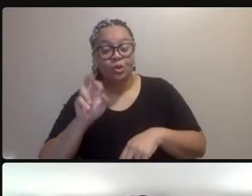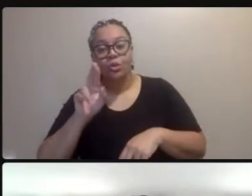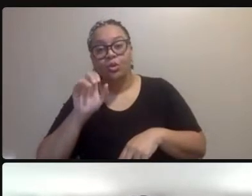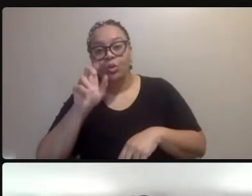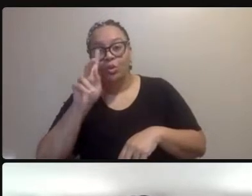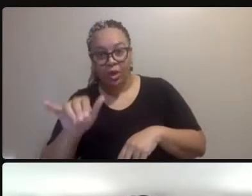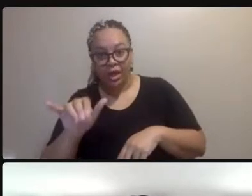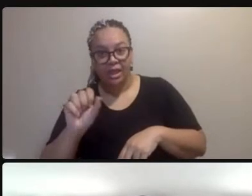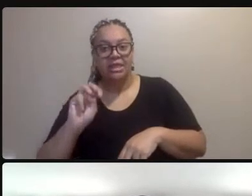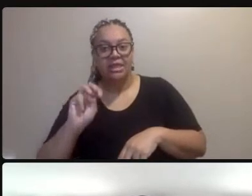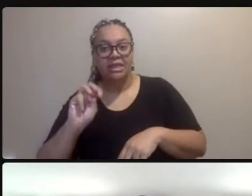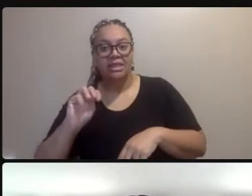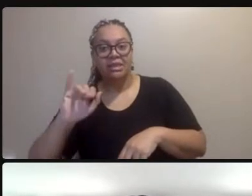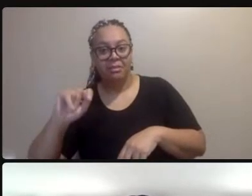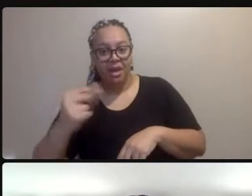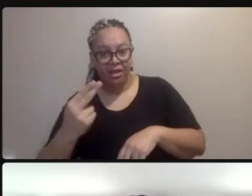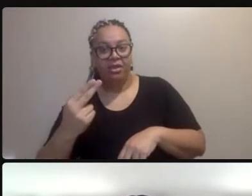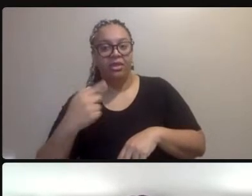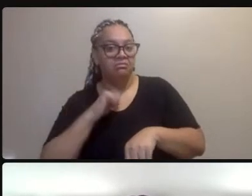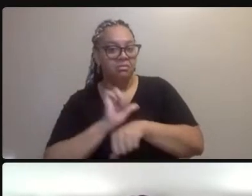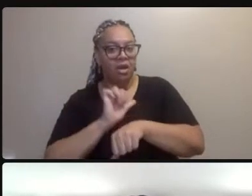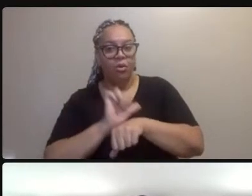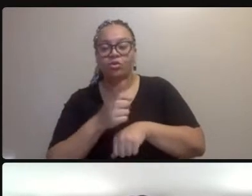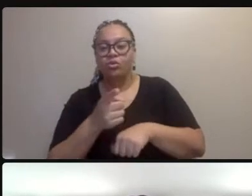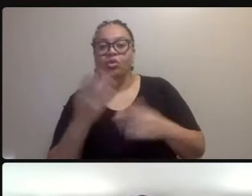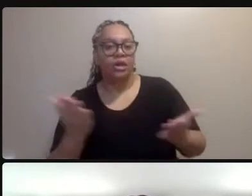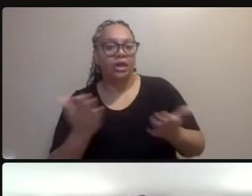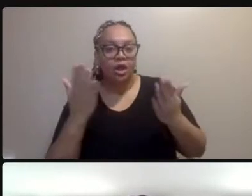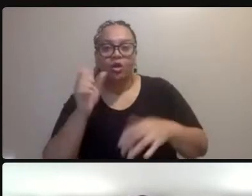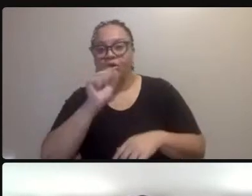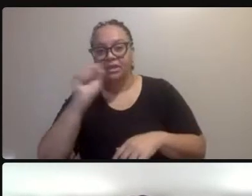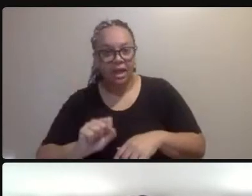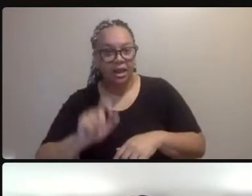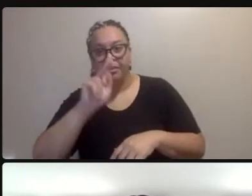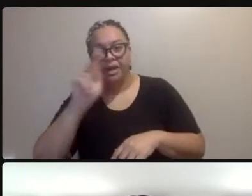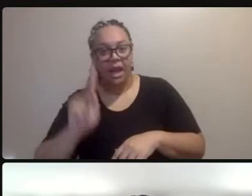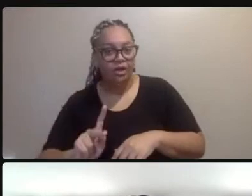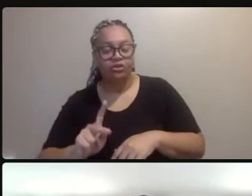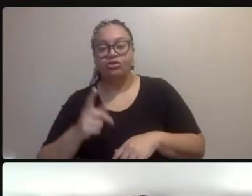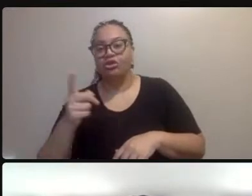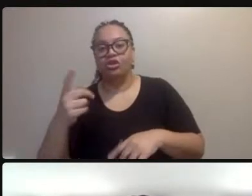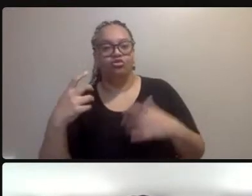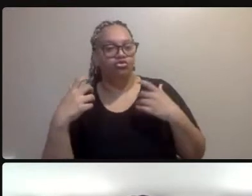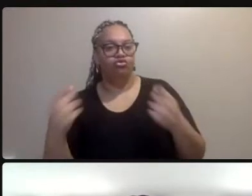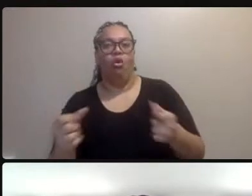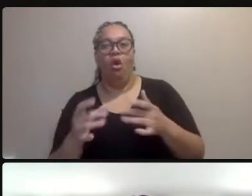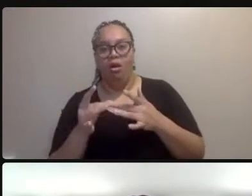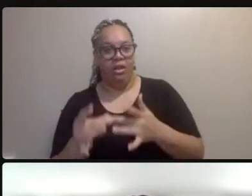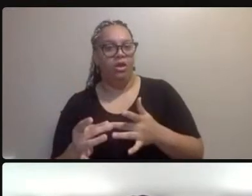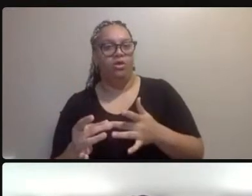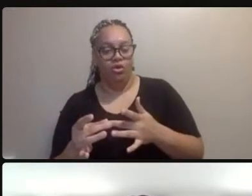SO I THINK THAT IS A PRIORITY AND IF I CAN THROW A NAME OUT THERE.